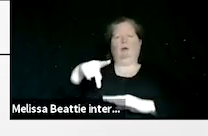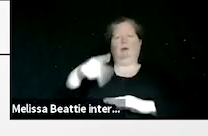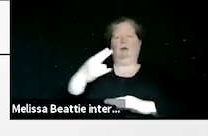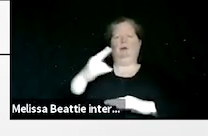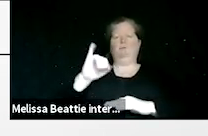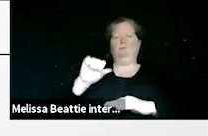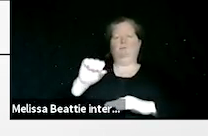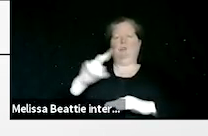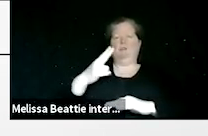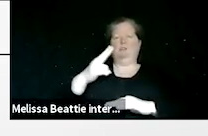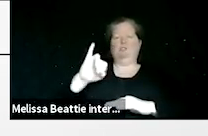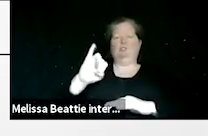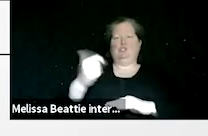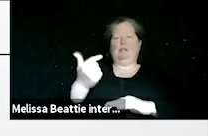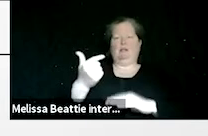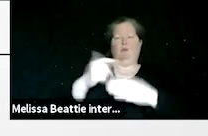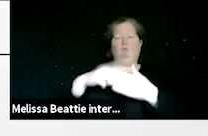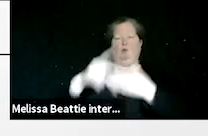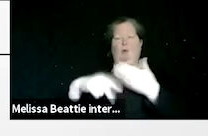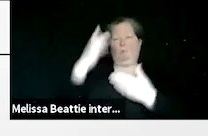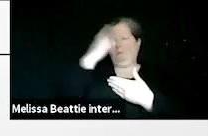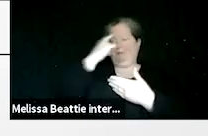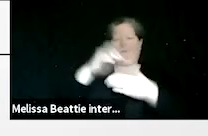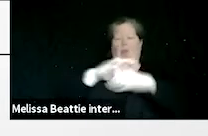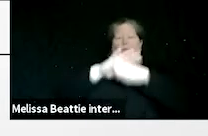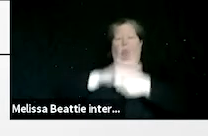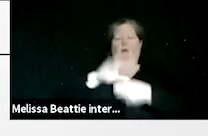dealing with already dealing with kovats so we've kind of set that aside for now.